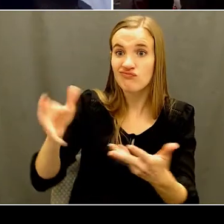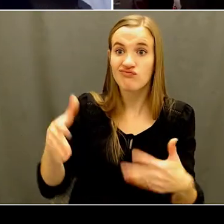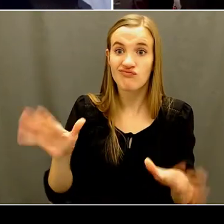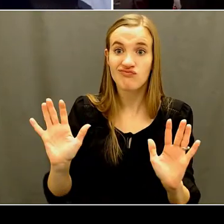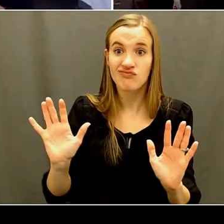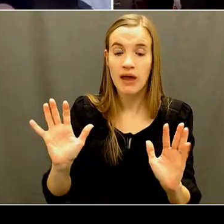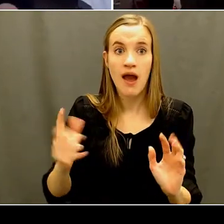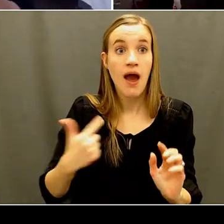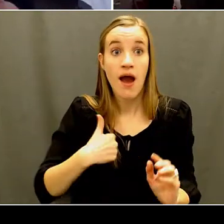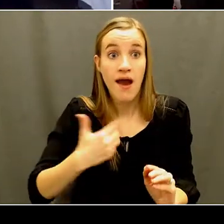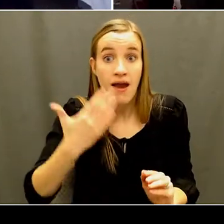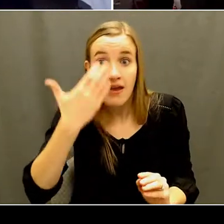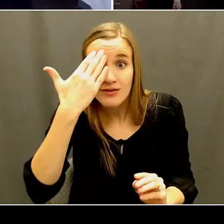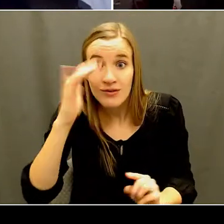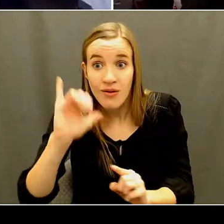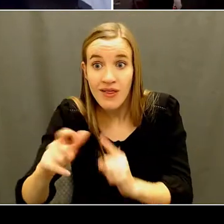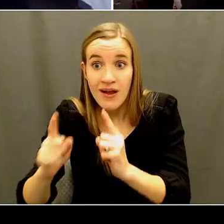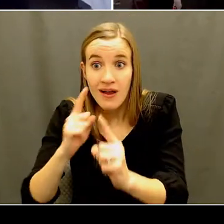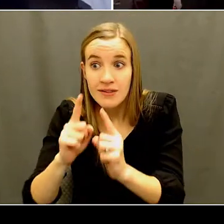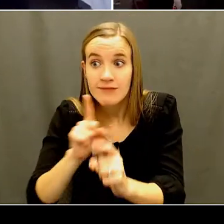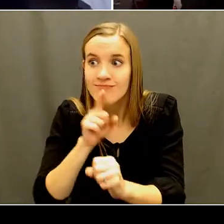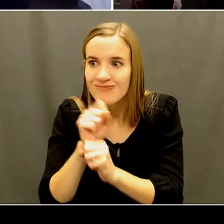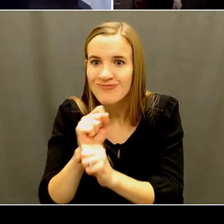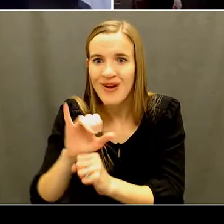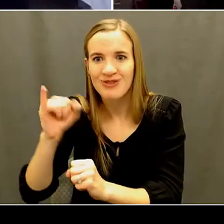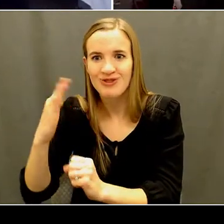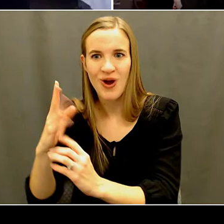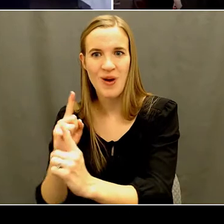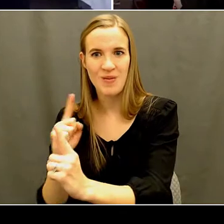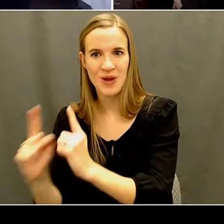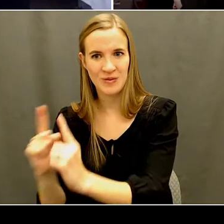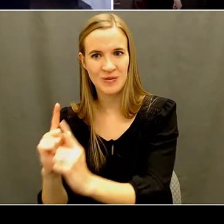forward, I wind up getting offered a position at the Department of Labor. And